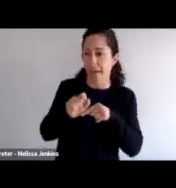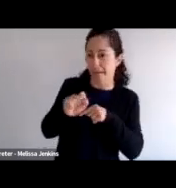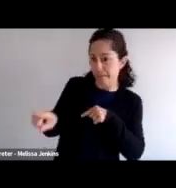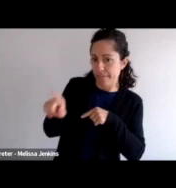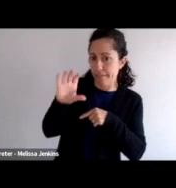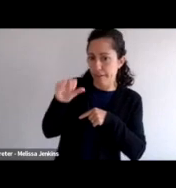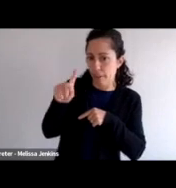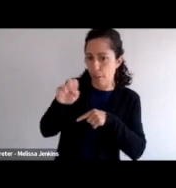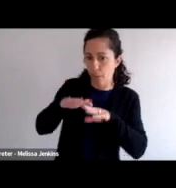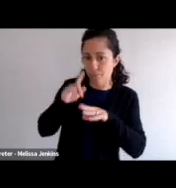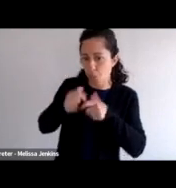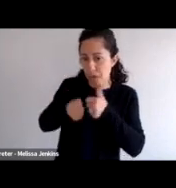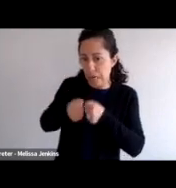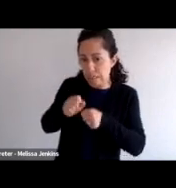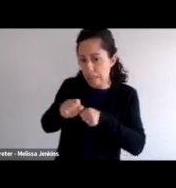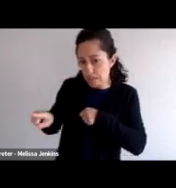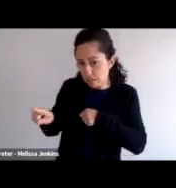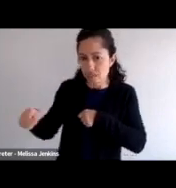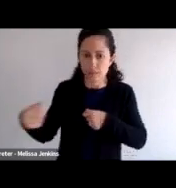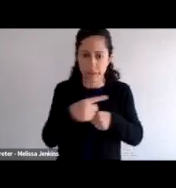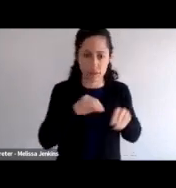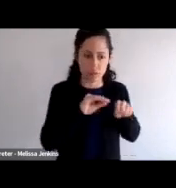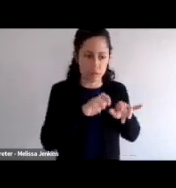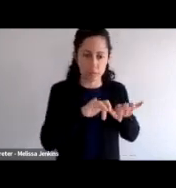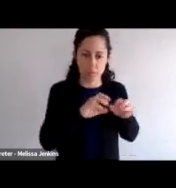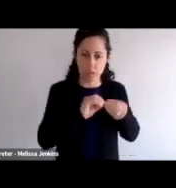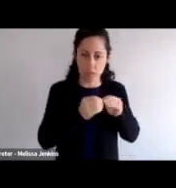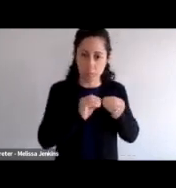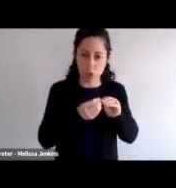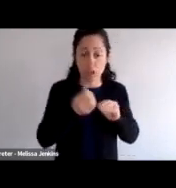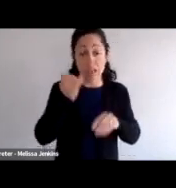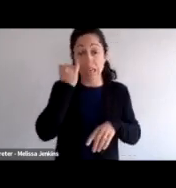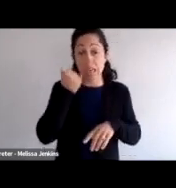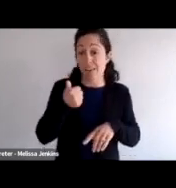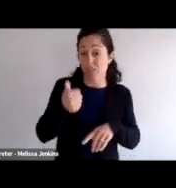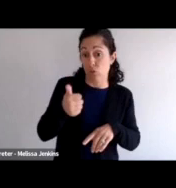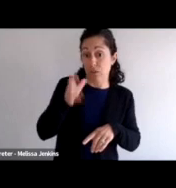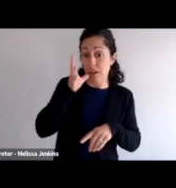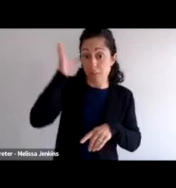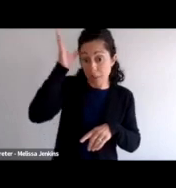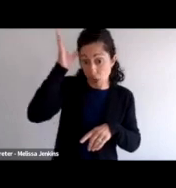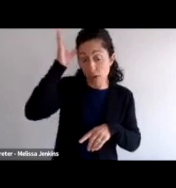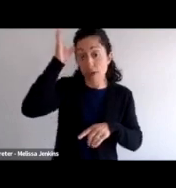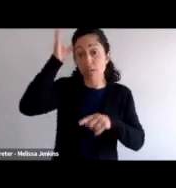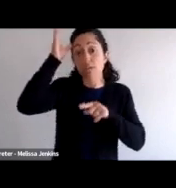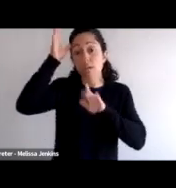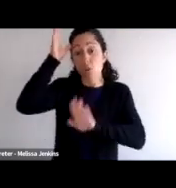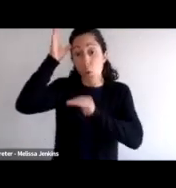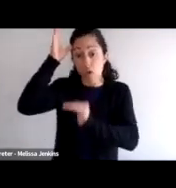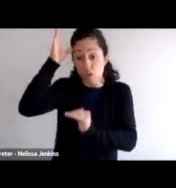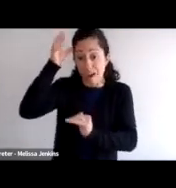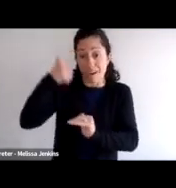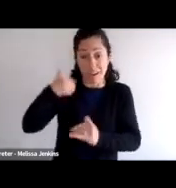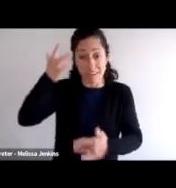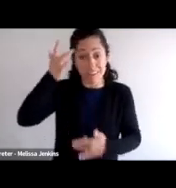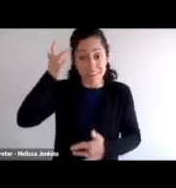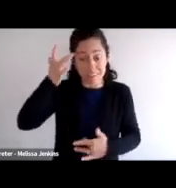If you are a parent of a minor, you will consent for yourself and decide how your